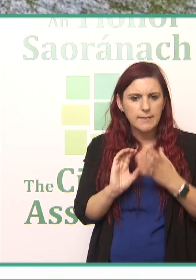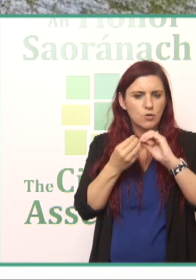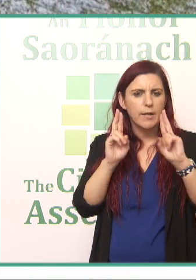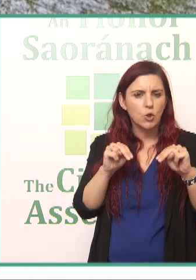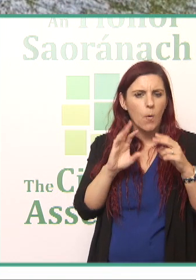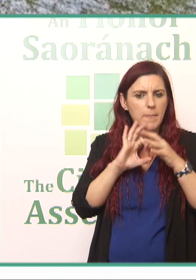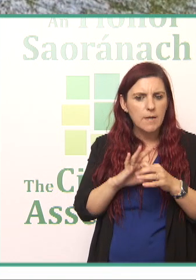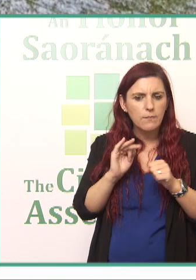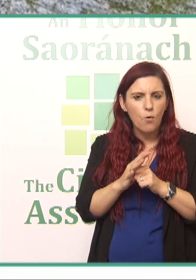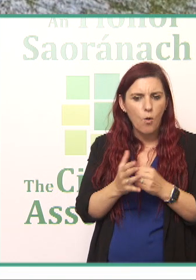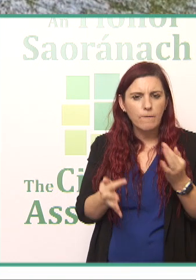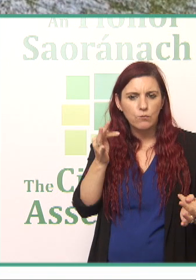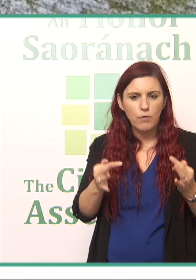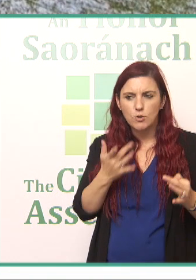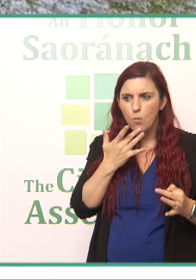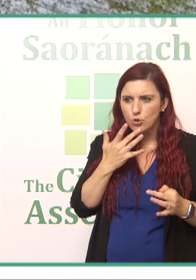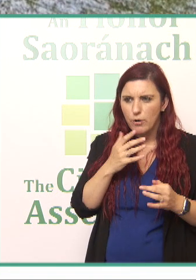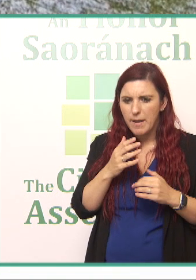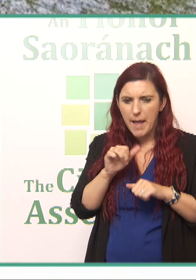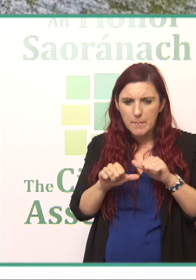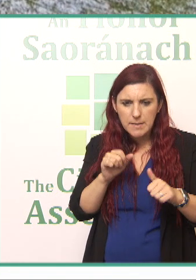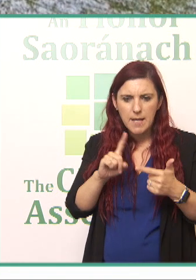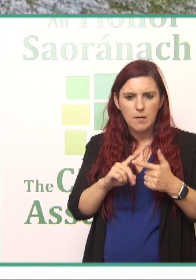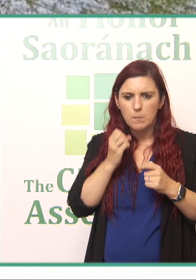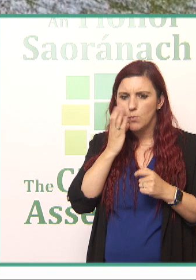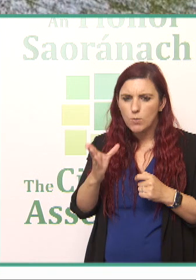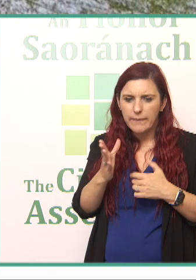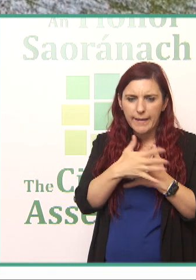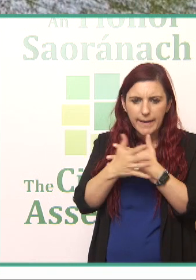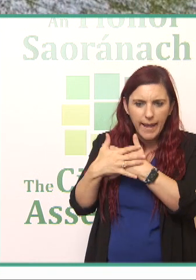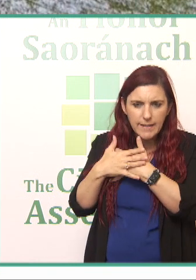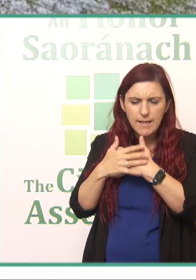freshwater invertebrates he's put these beautiful burn gates in and repaired hundreds and hundreds